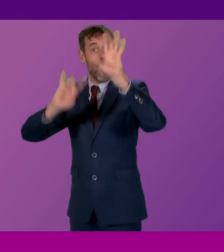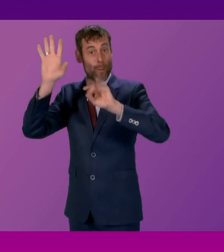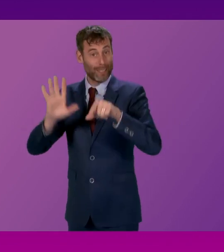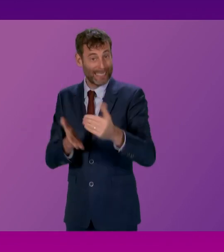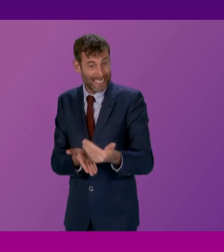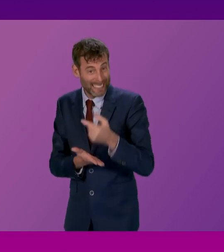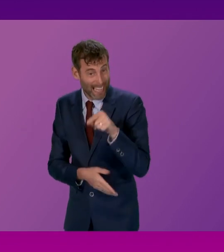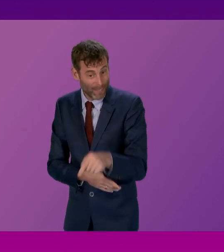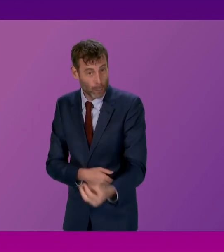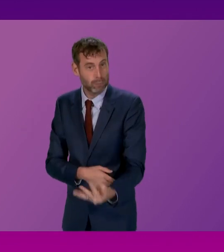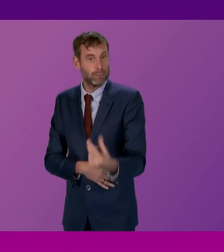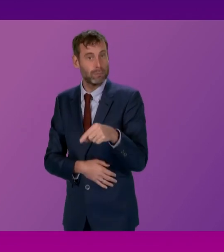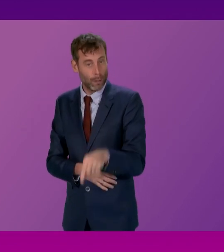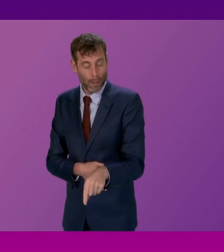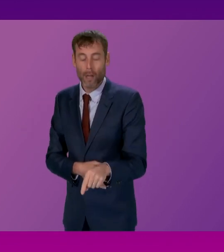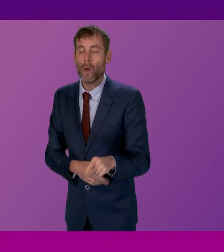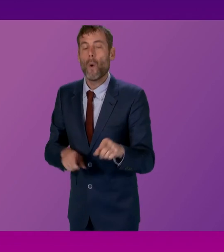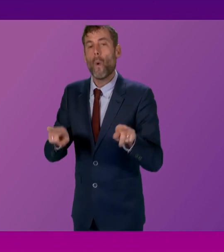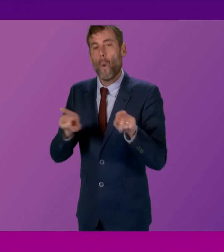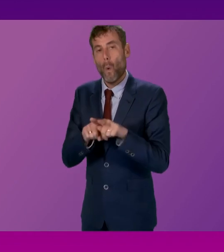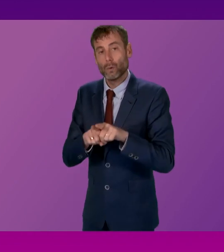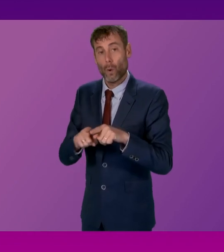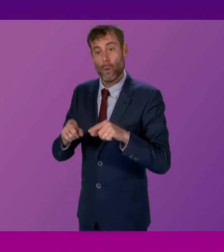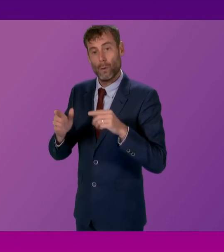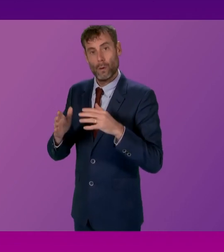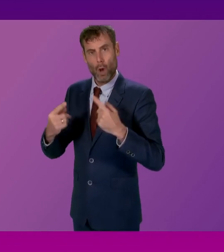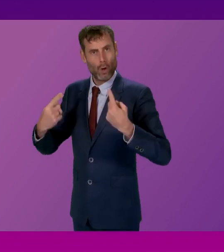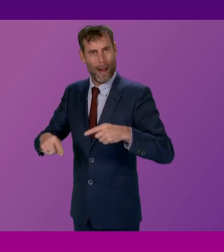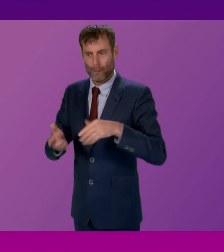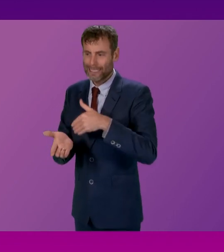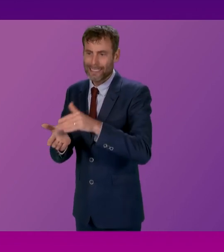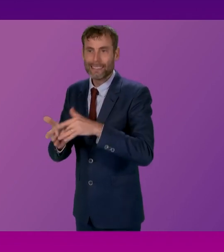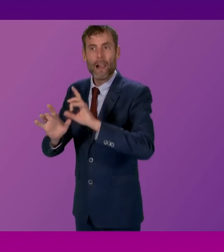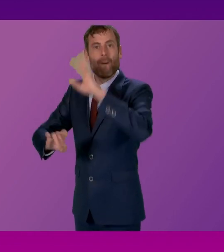It is, of course, illegal to sell or give fireworks to anyone under the age of 18, to